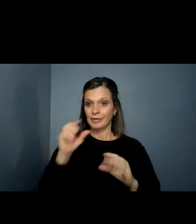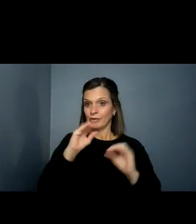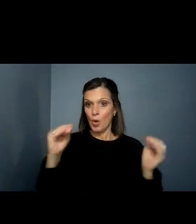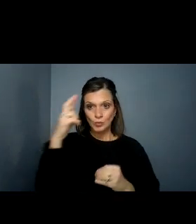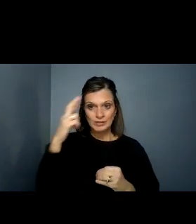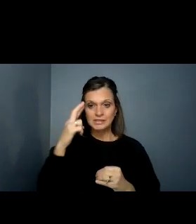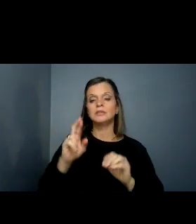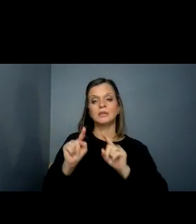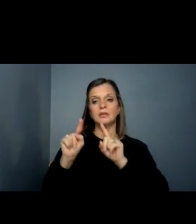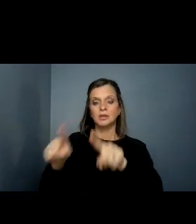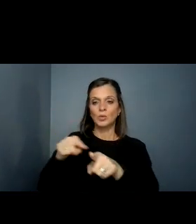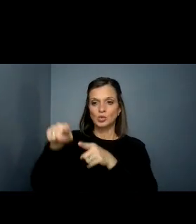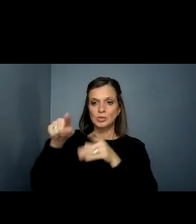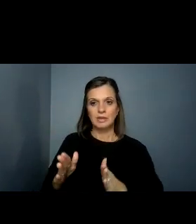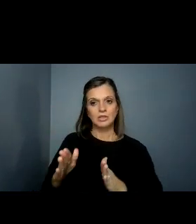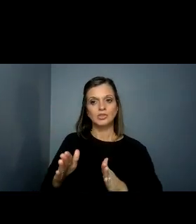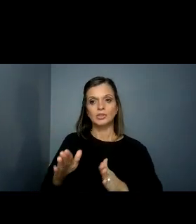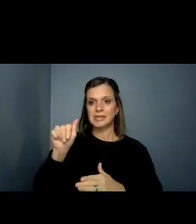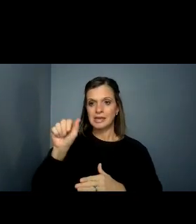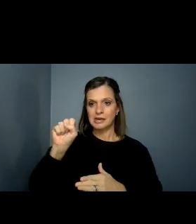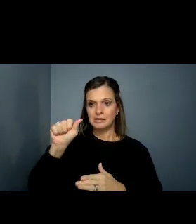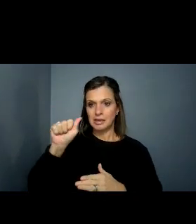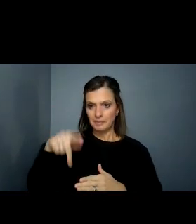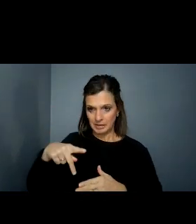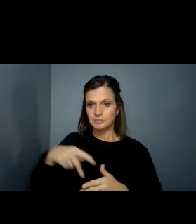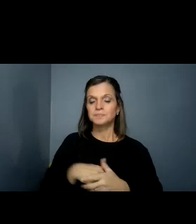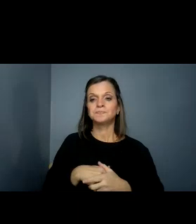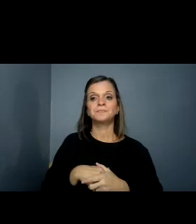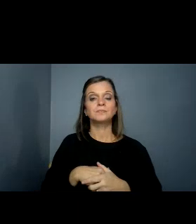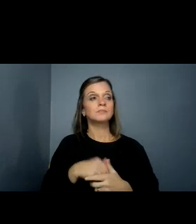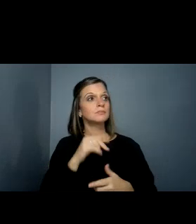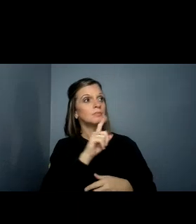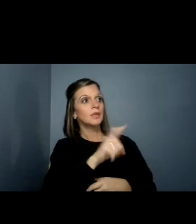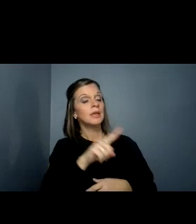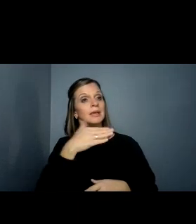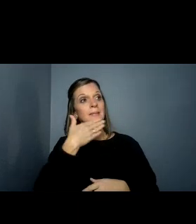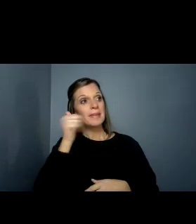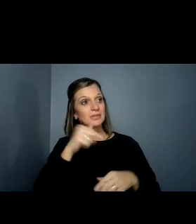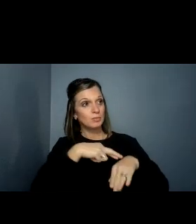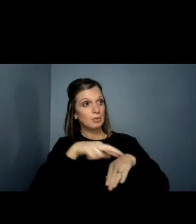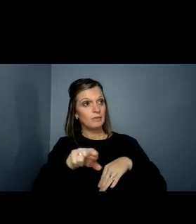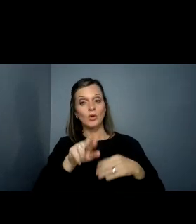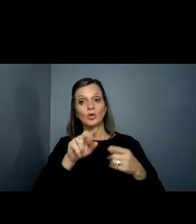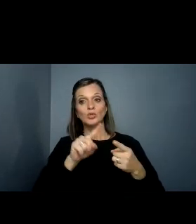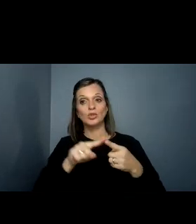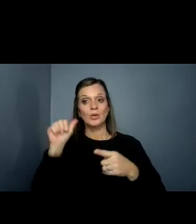Pretty rare. Is it best to be referred to an audiologist by your primary care physician, or just